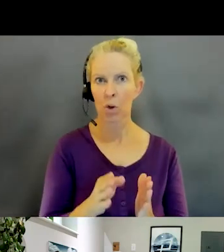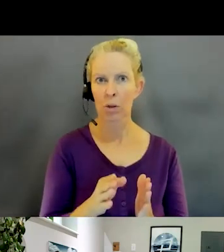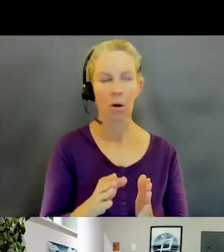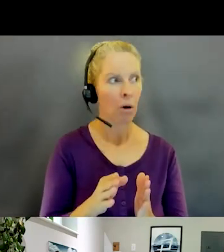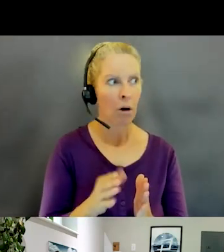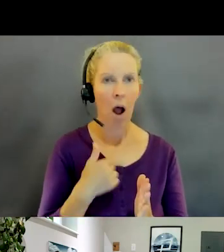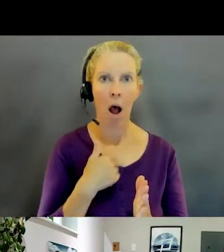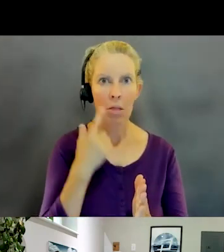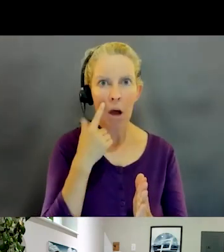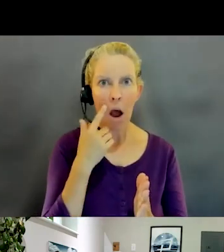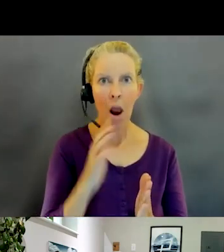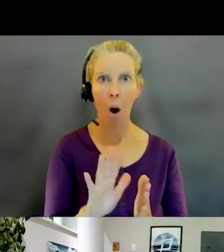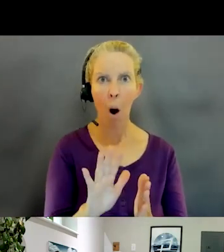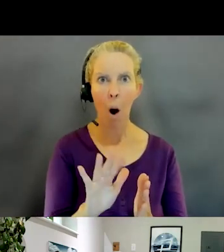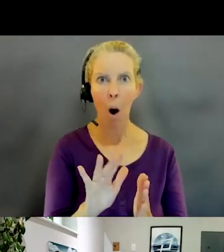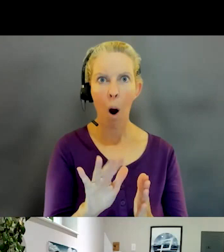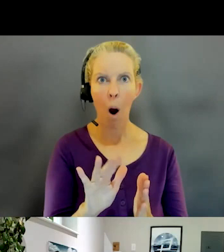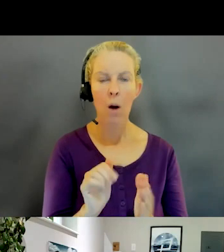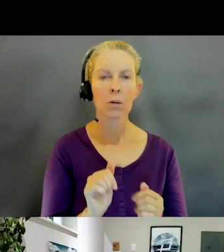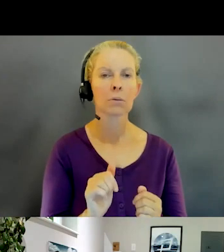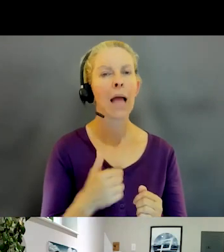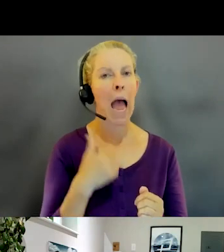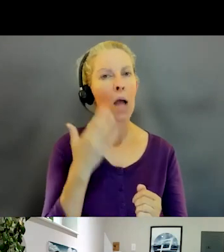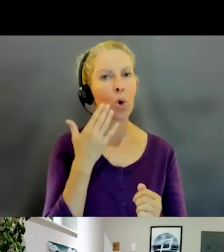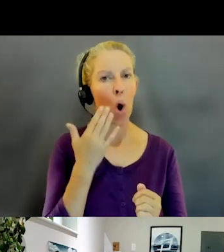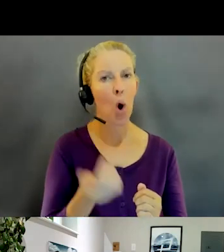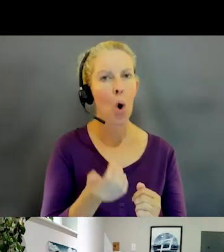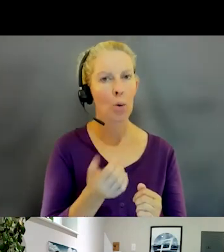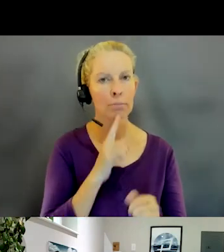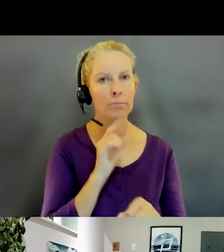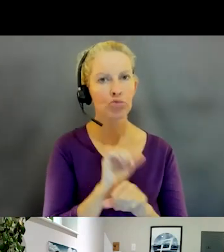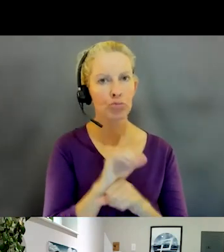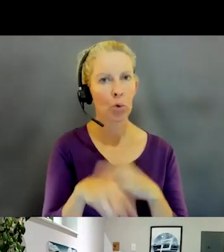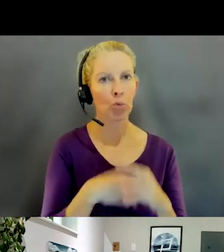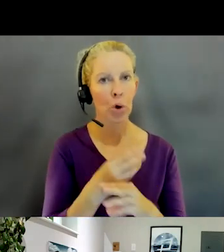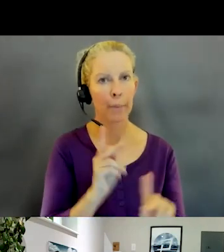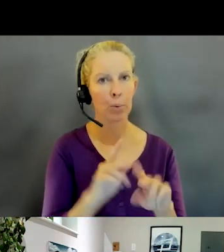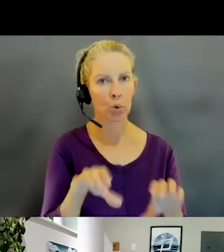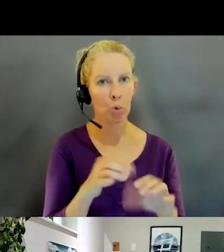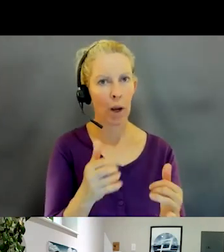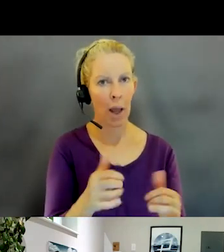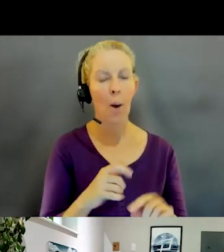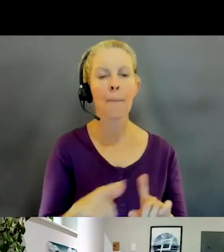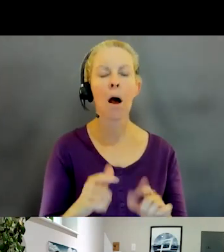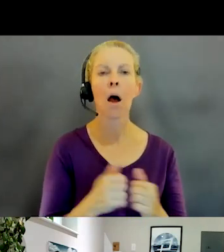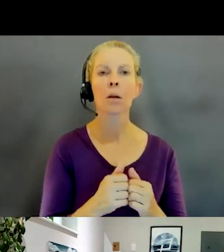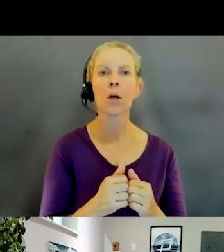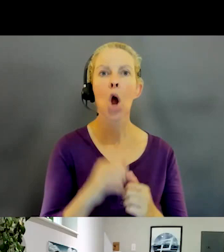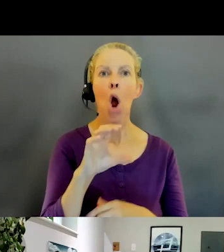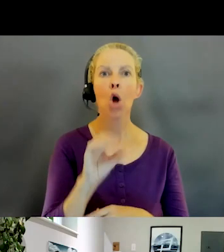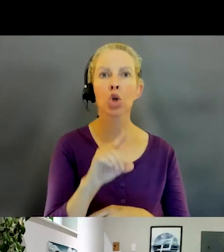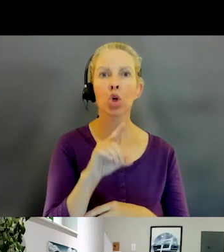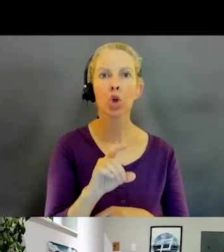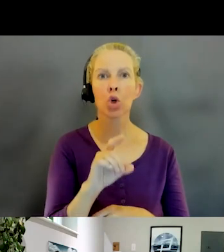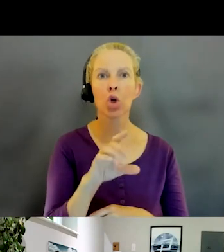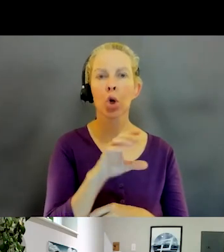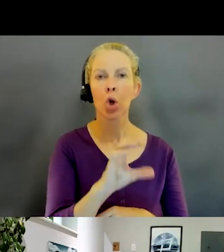teach -- and I know they are trying to do this -- the major cogeneration engines like code pilot,